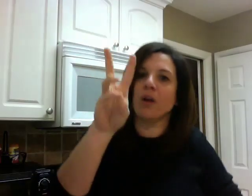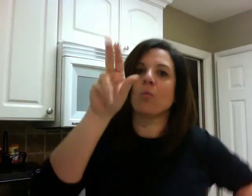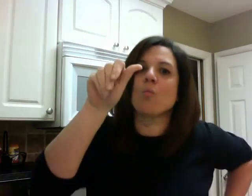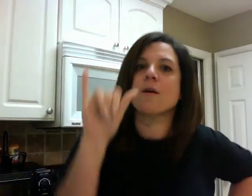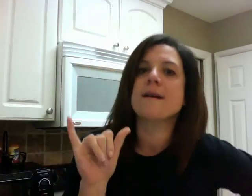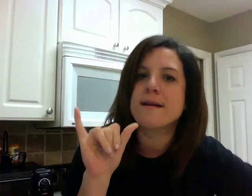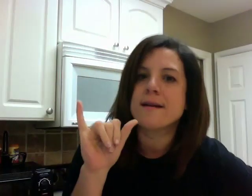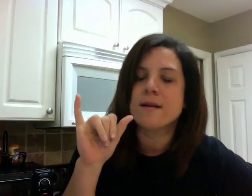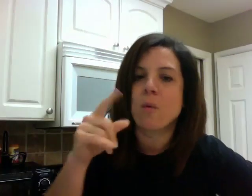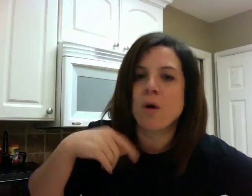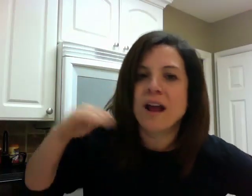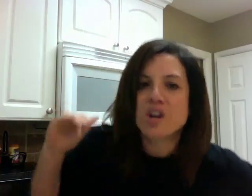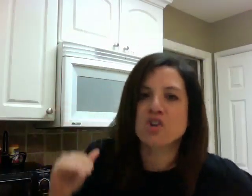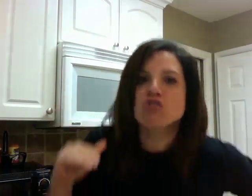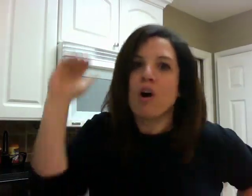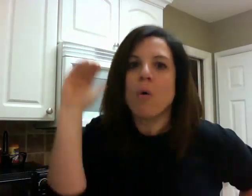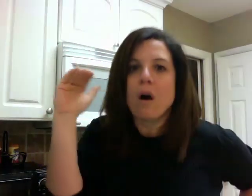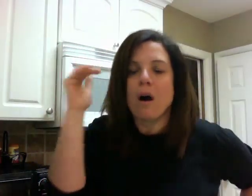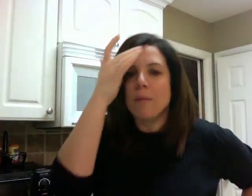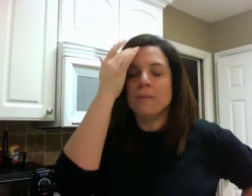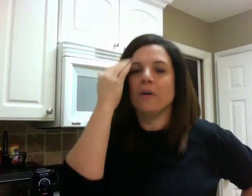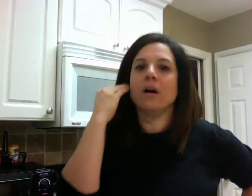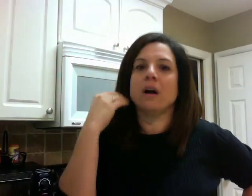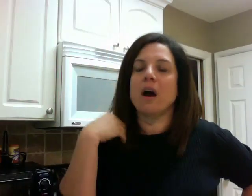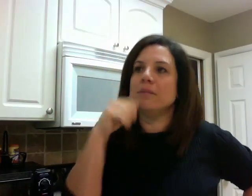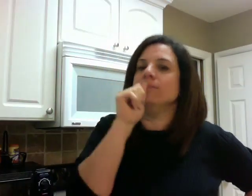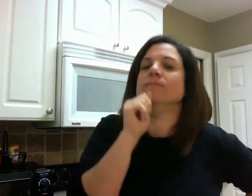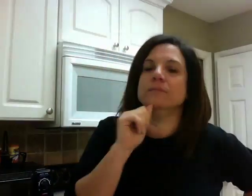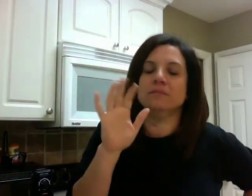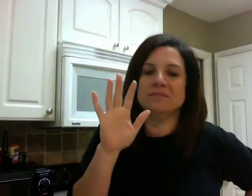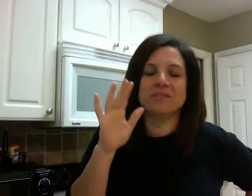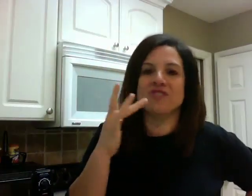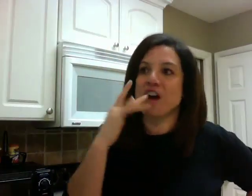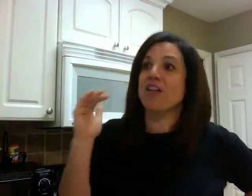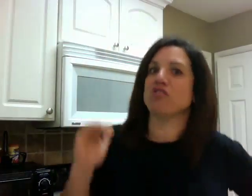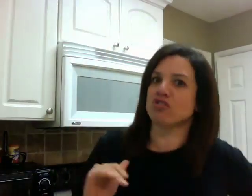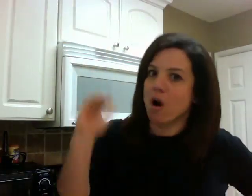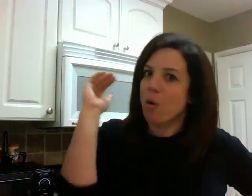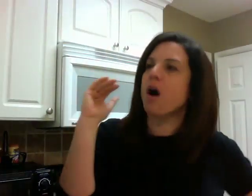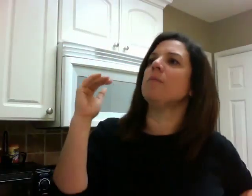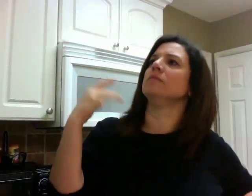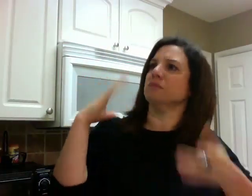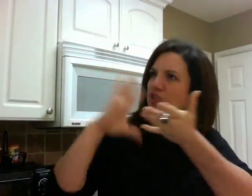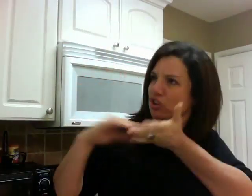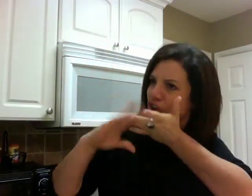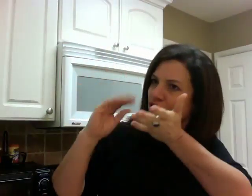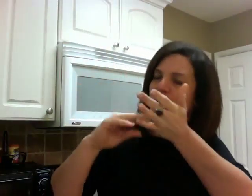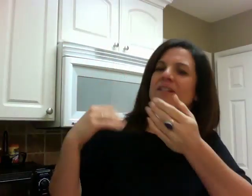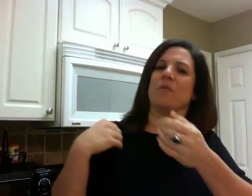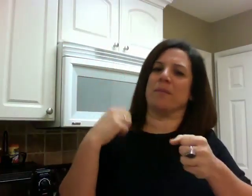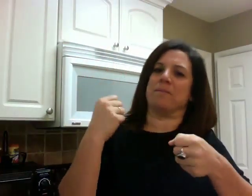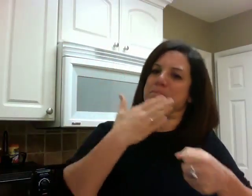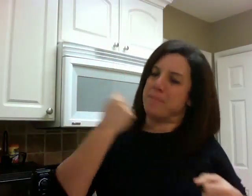For us going through the HARD way while growing up and having to deal with it is not the best way. I would rather grow up in a positive environment where I could learn